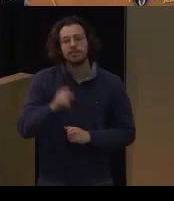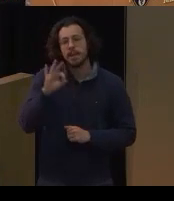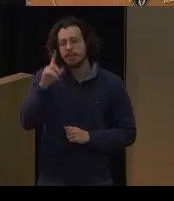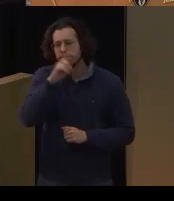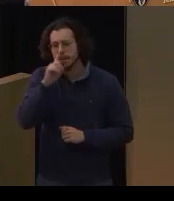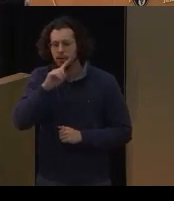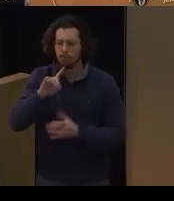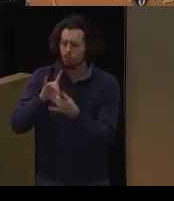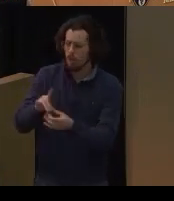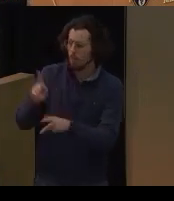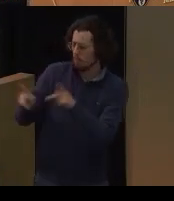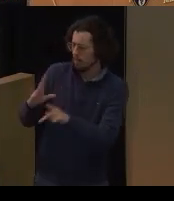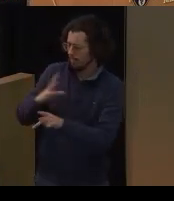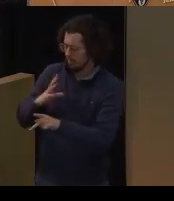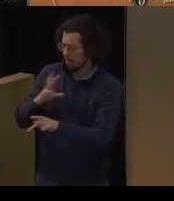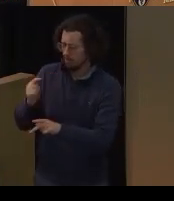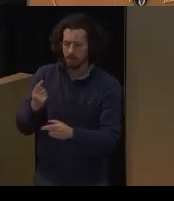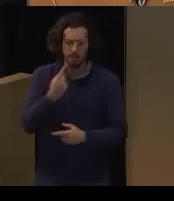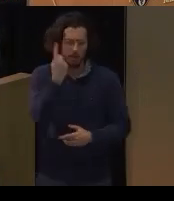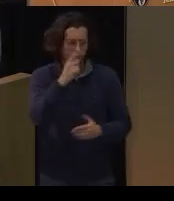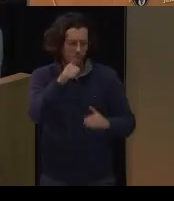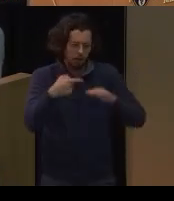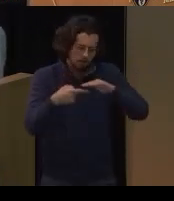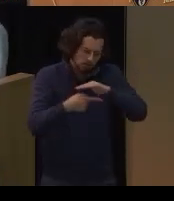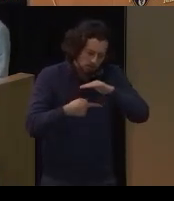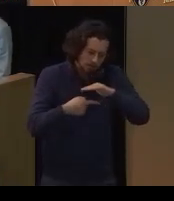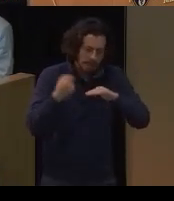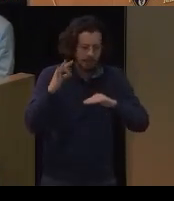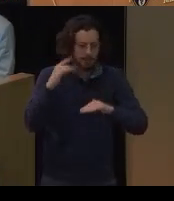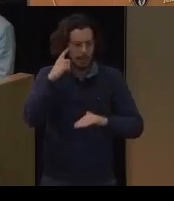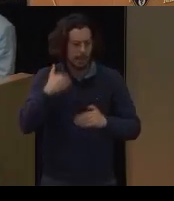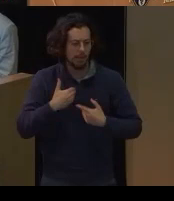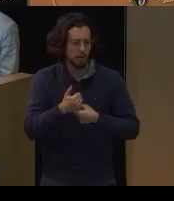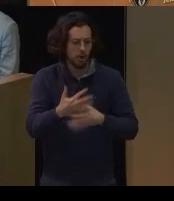people but clearly something else must be going on if we think that there's a causal Association here